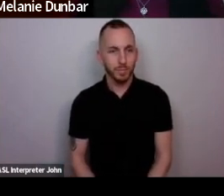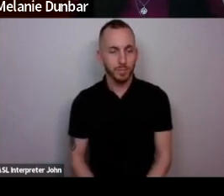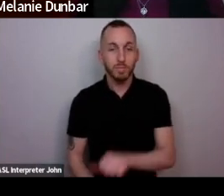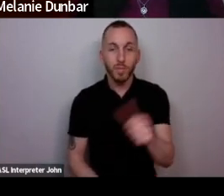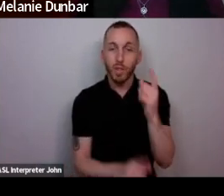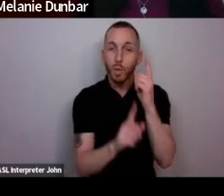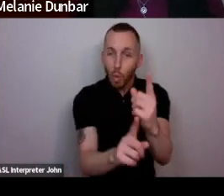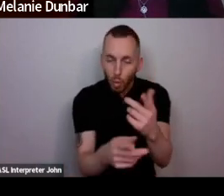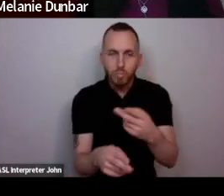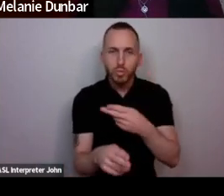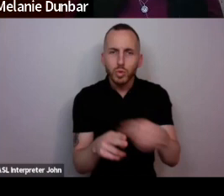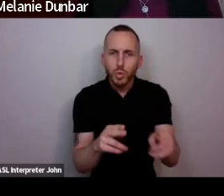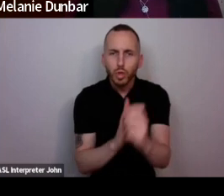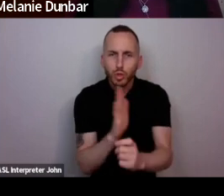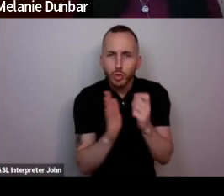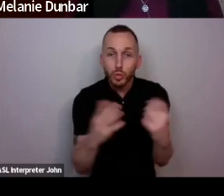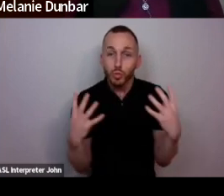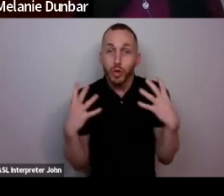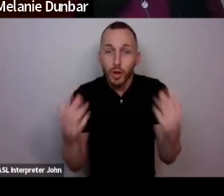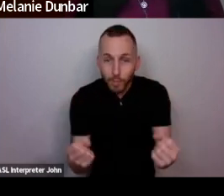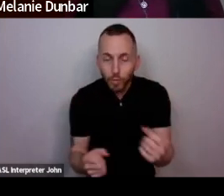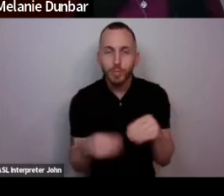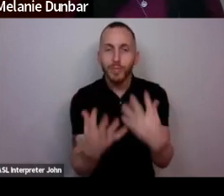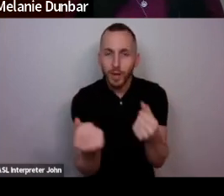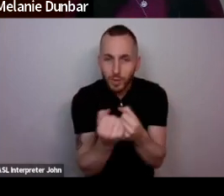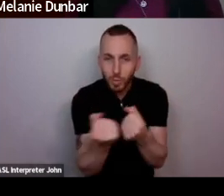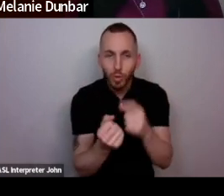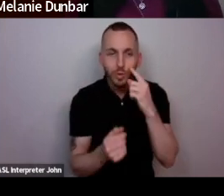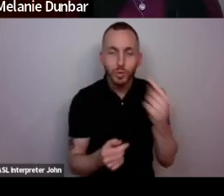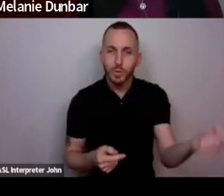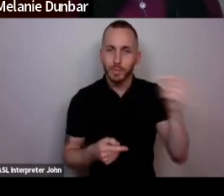and supports return to a healthy level of functioning, and long-term recovery as well.